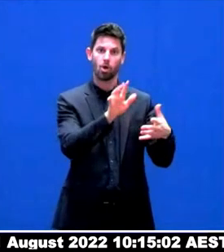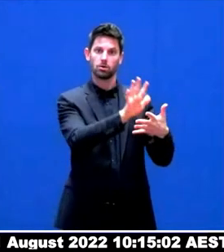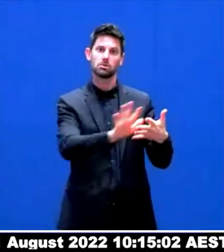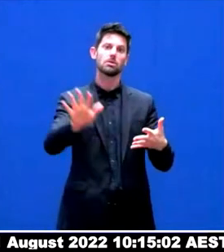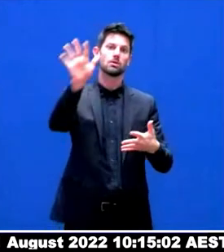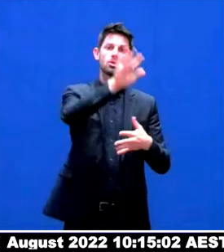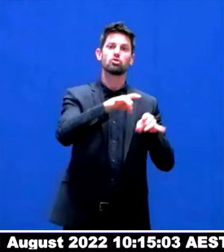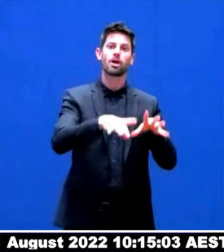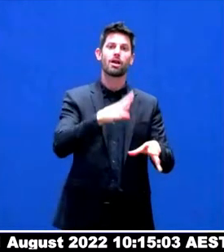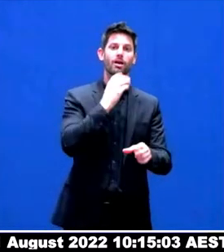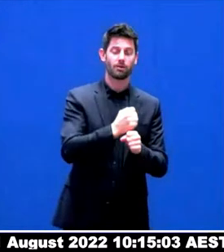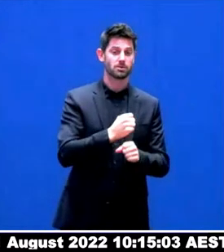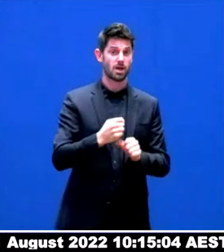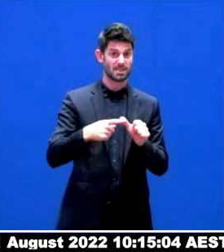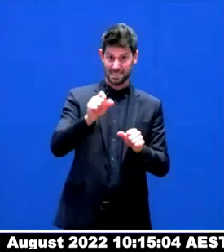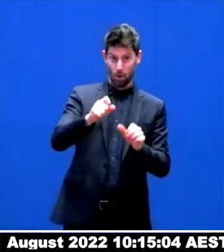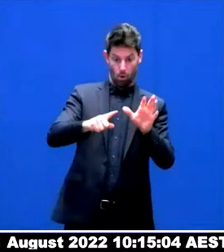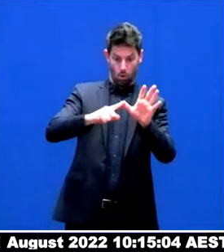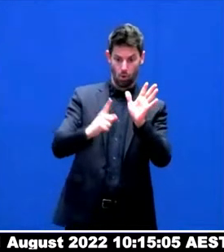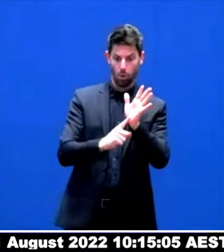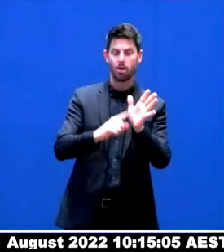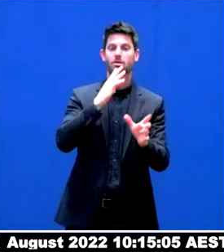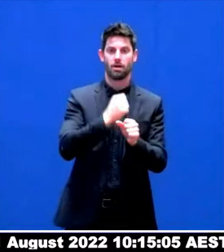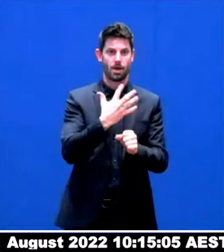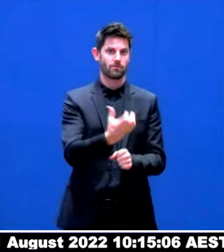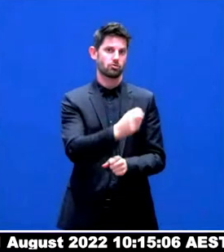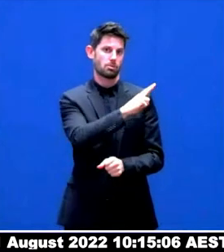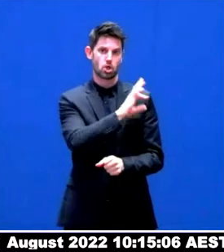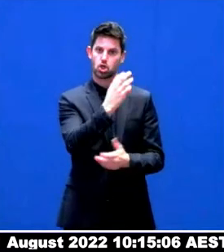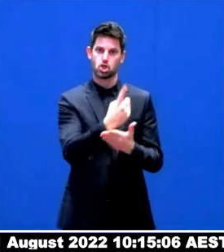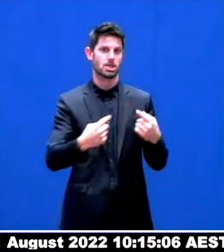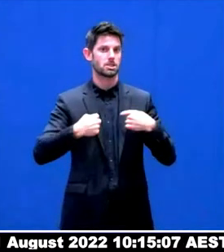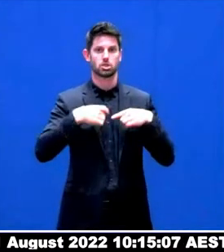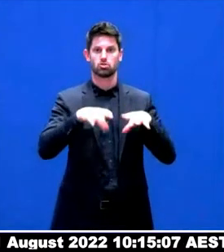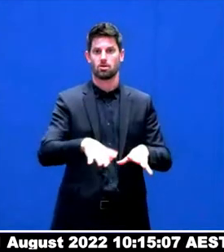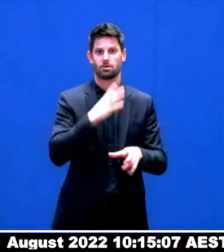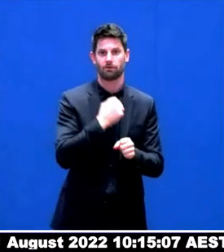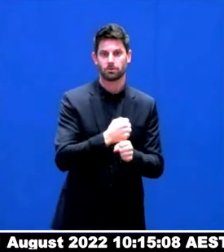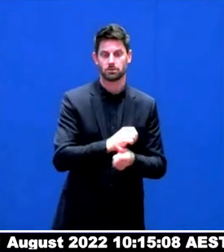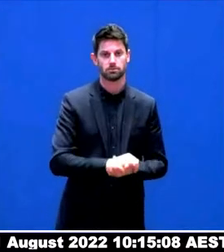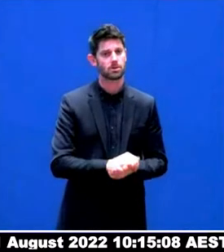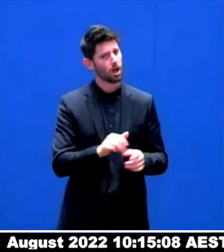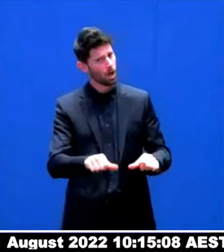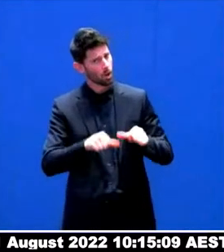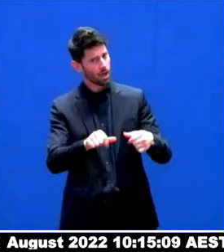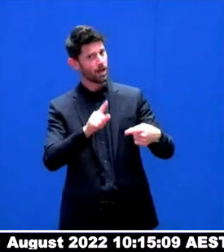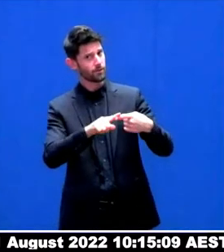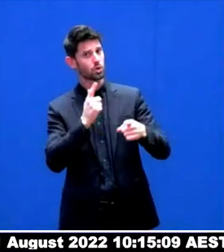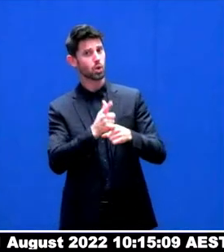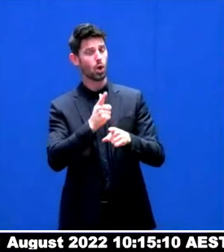That's correct. All governments have responsibility. If we took the first element, the provision of social and affordable housing,